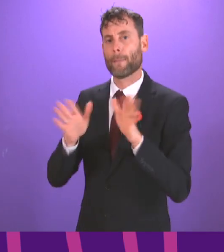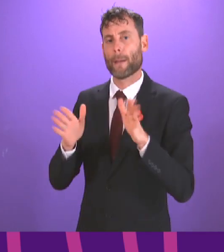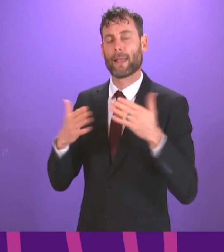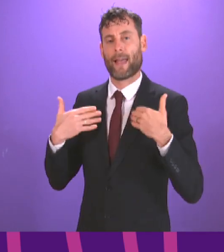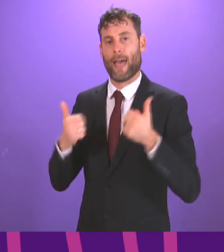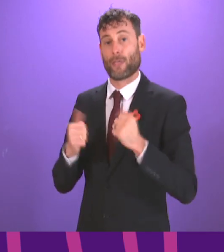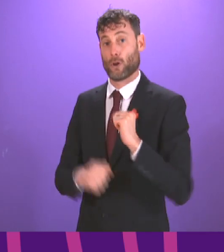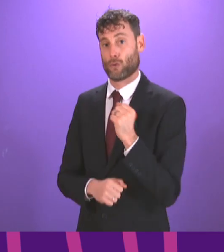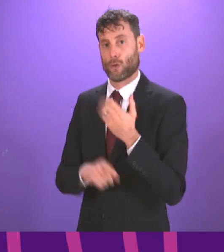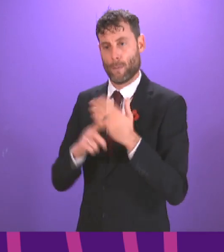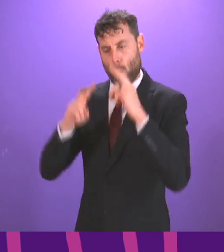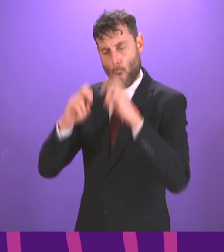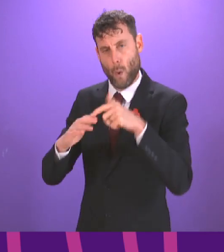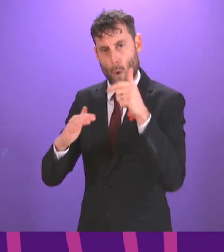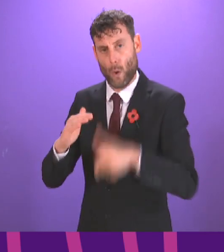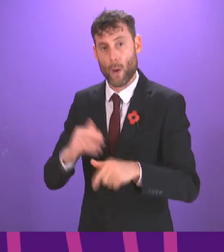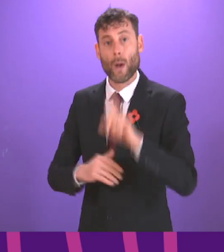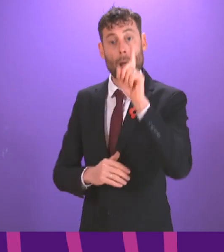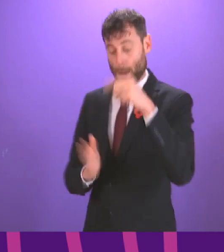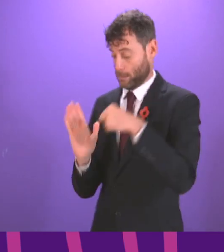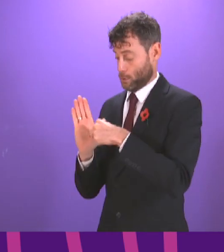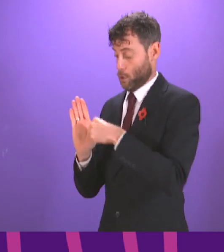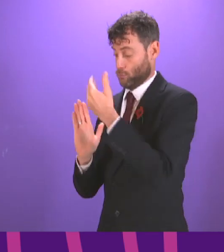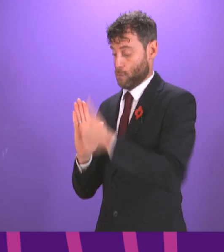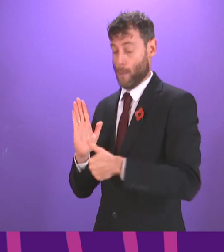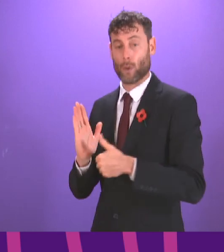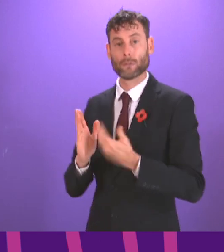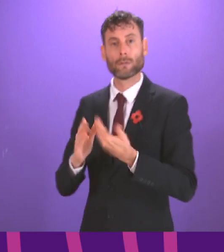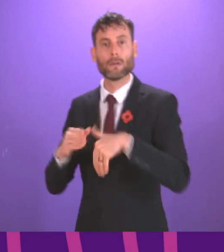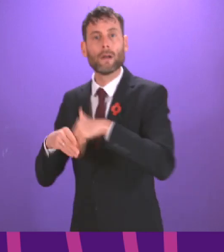Health Scotland and the independent academics who contributed to the report would be willing